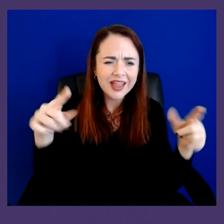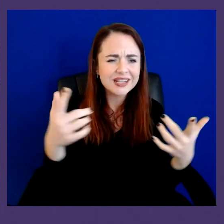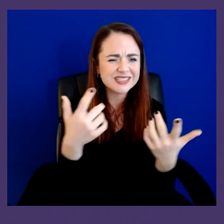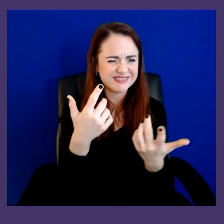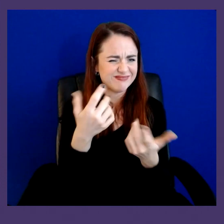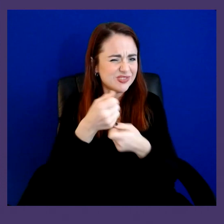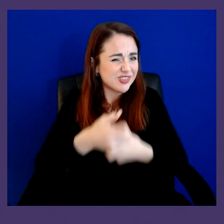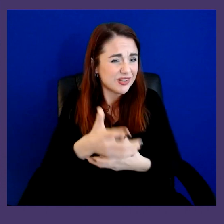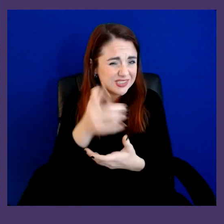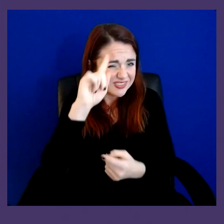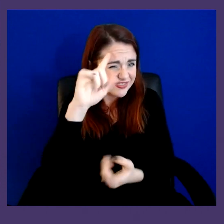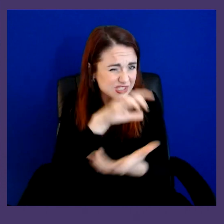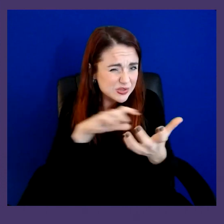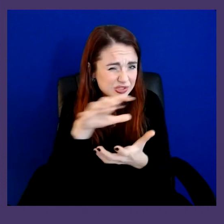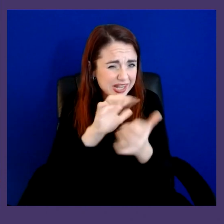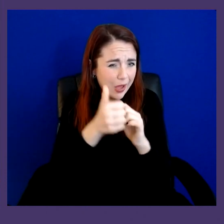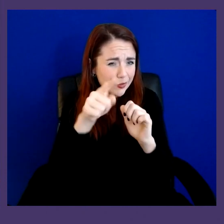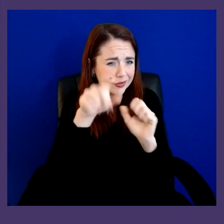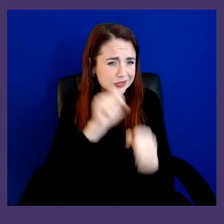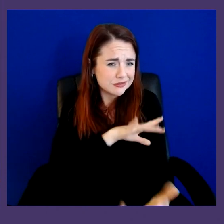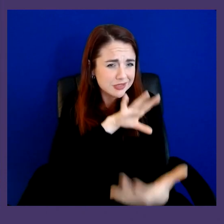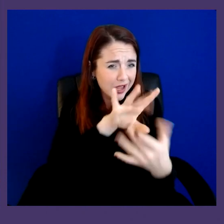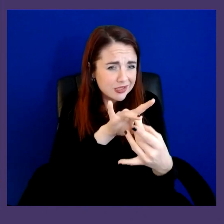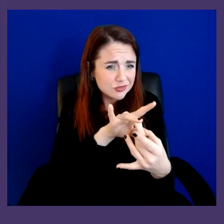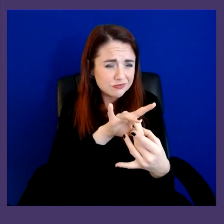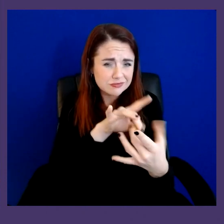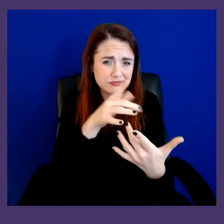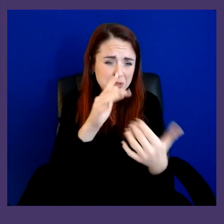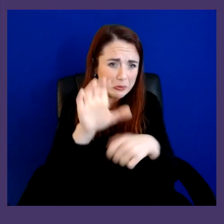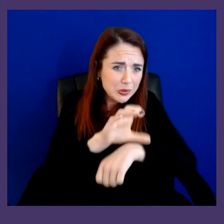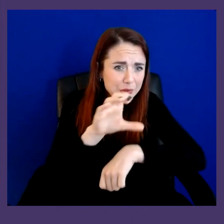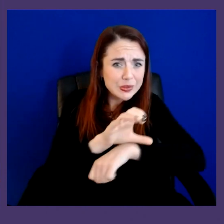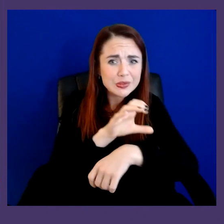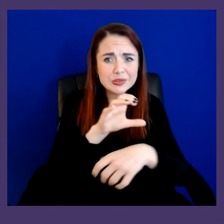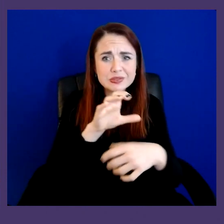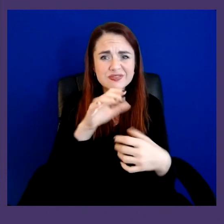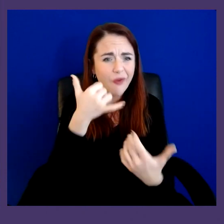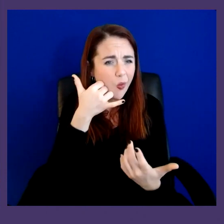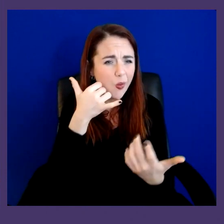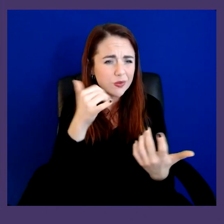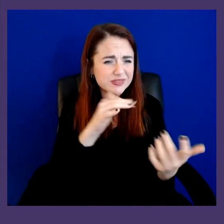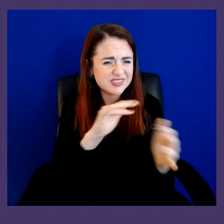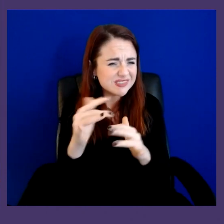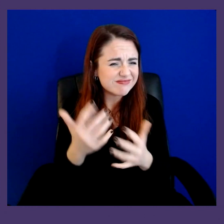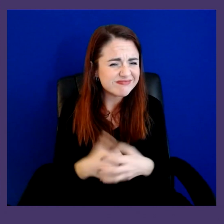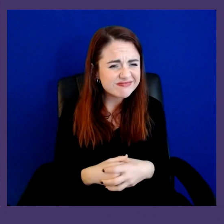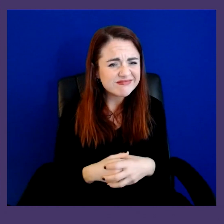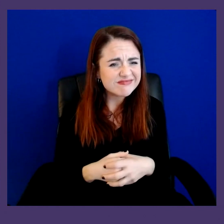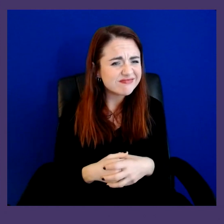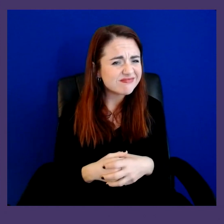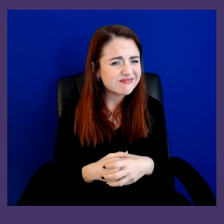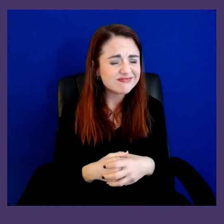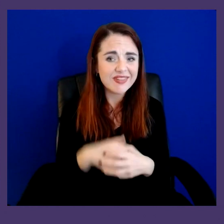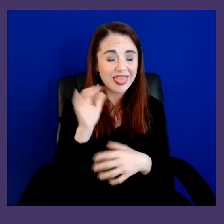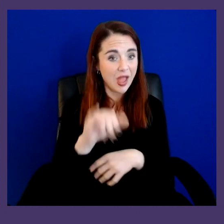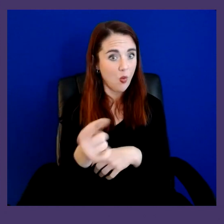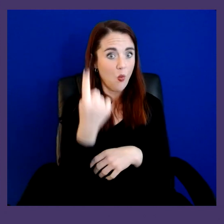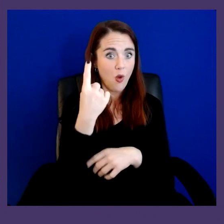connecting to these computers and to the phones. Having that one protocol where everyone can